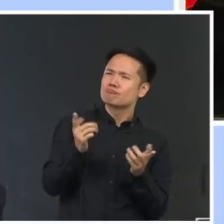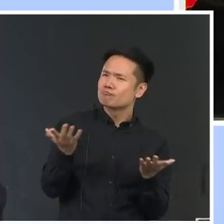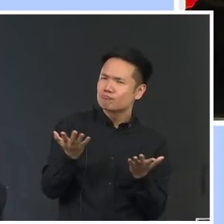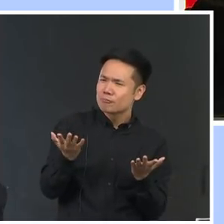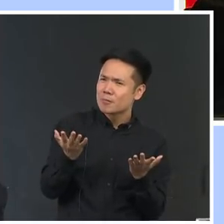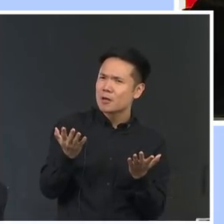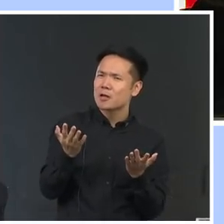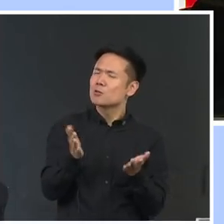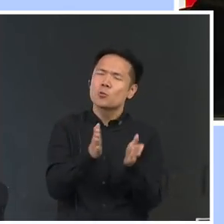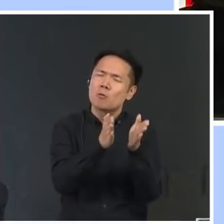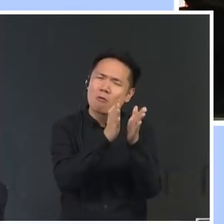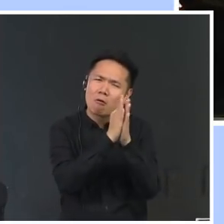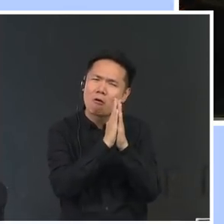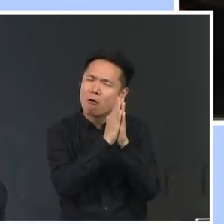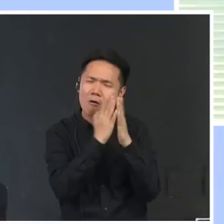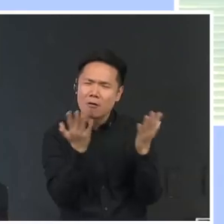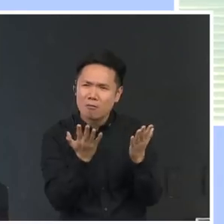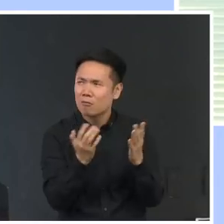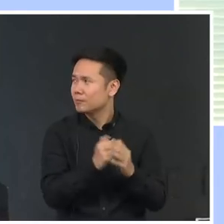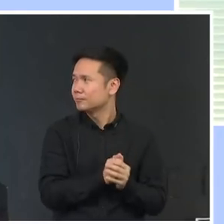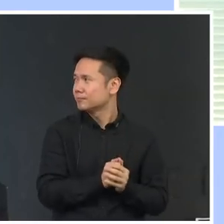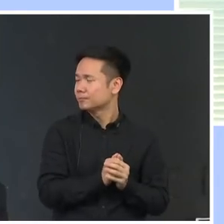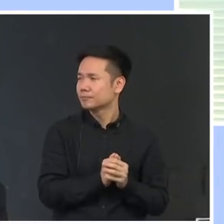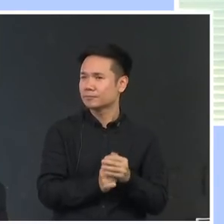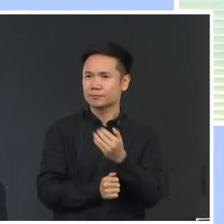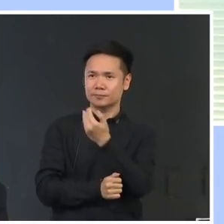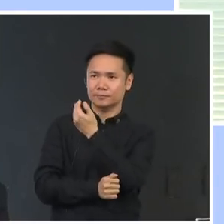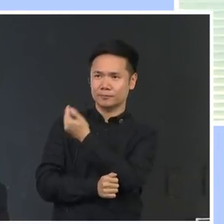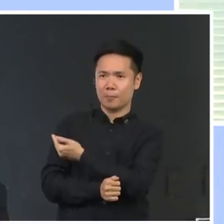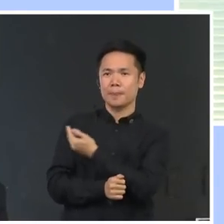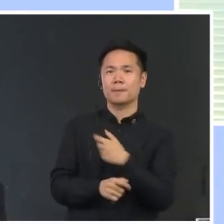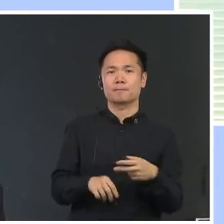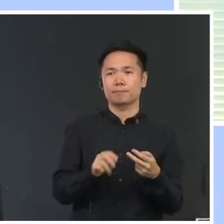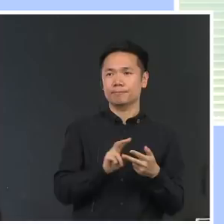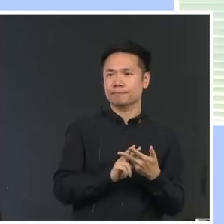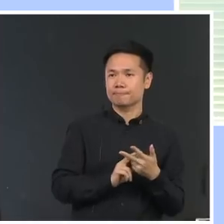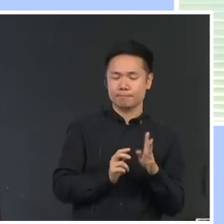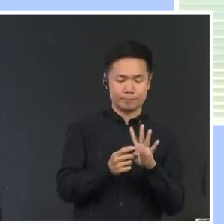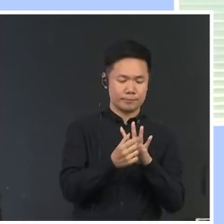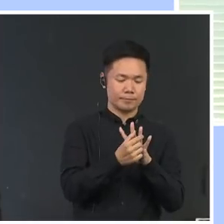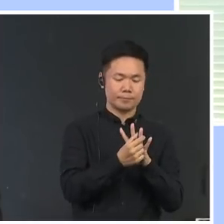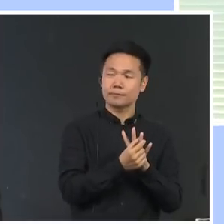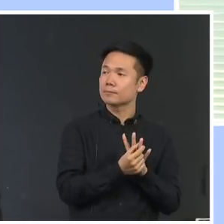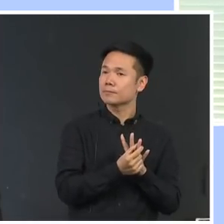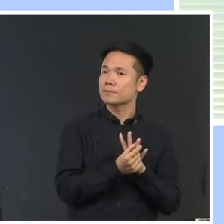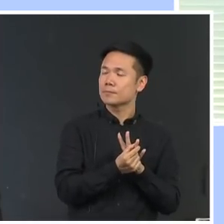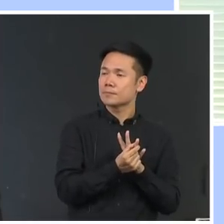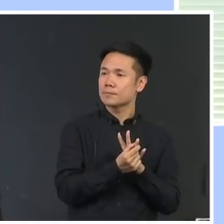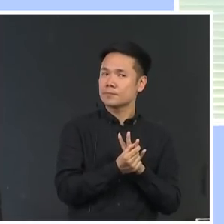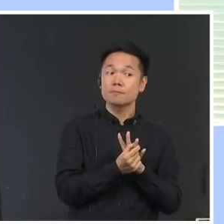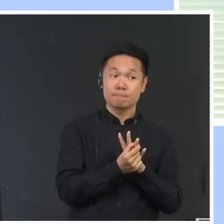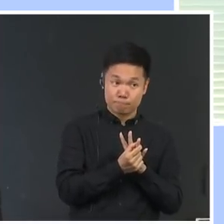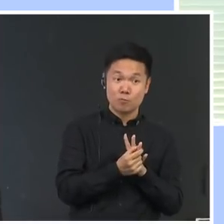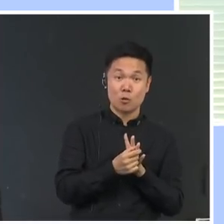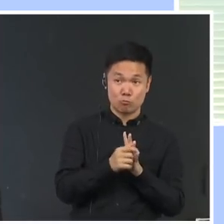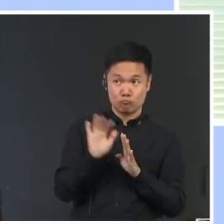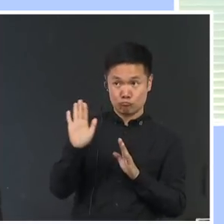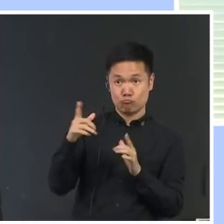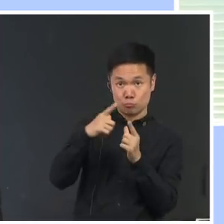So from now on, in Japan, to promote the sign language as a president of such organization, what are needed and what